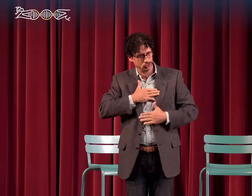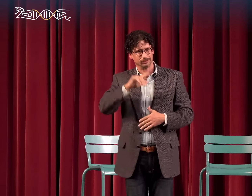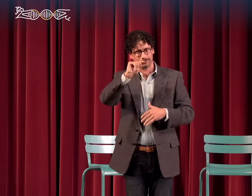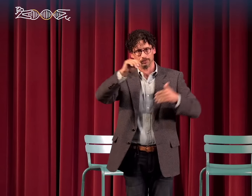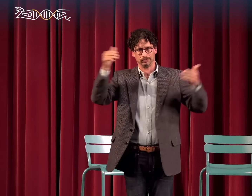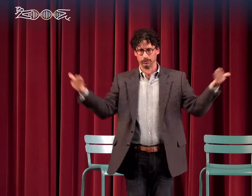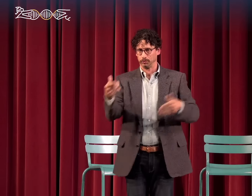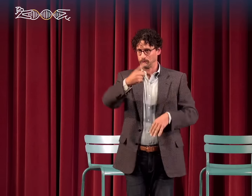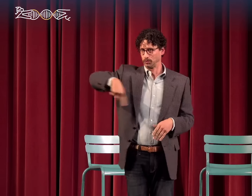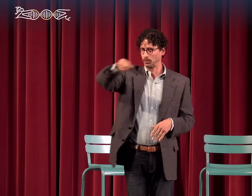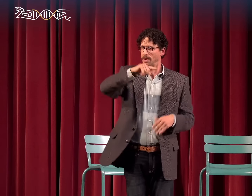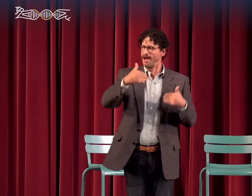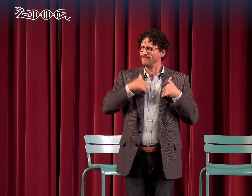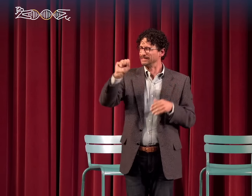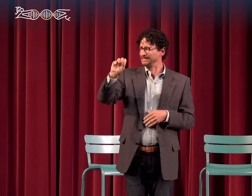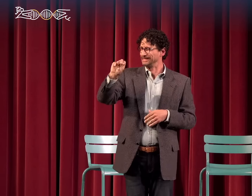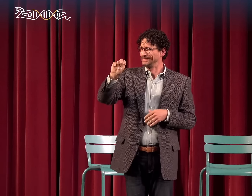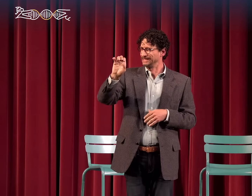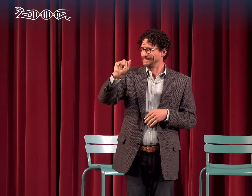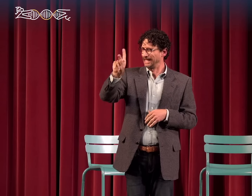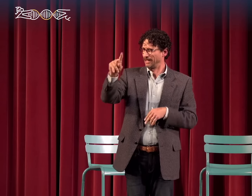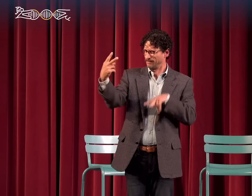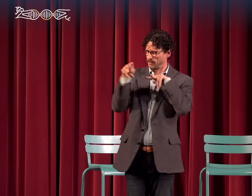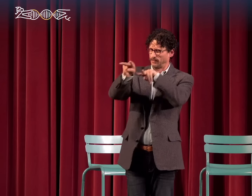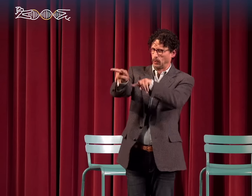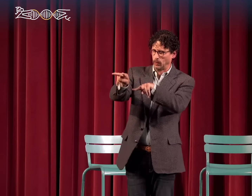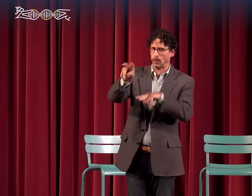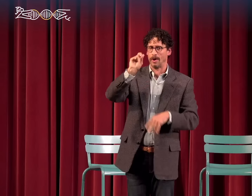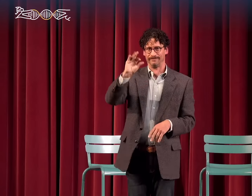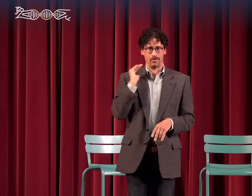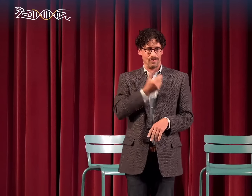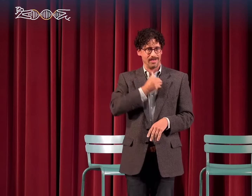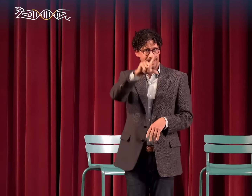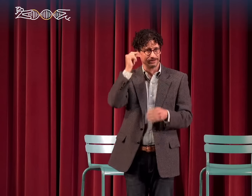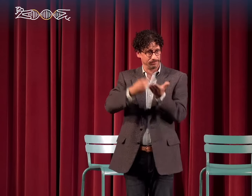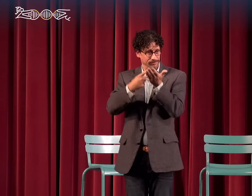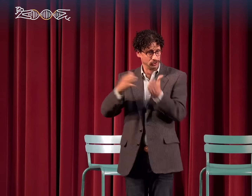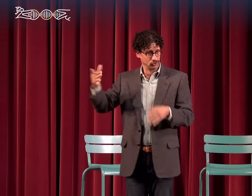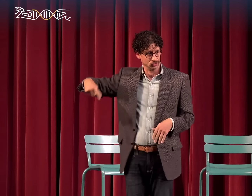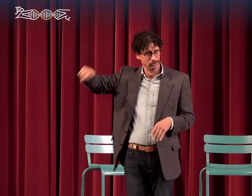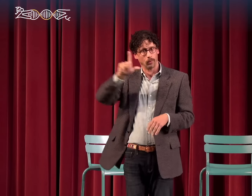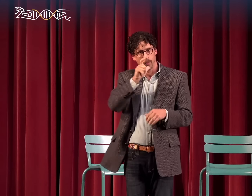honor to present, you have sneak preview or post view actually of how our